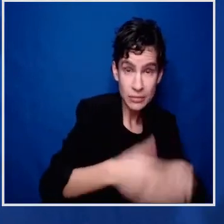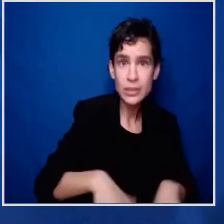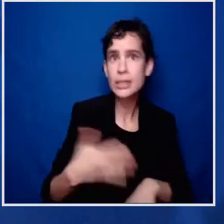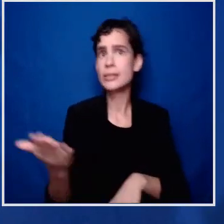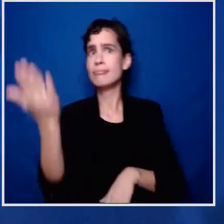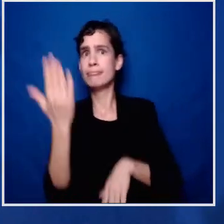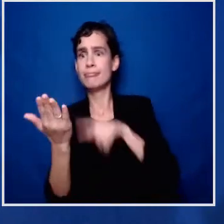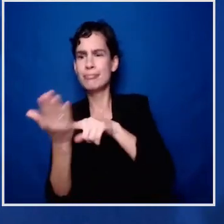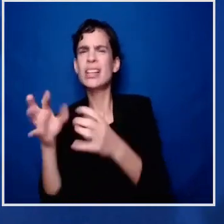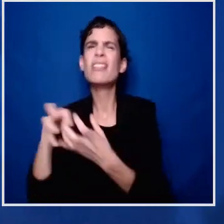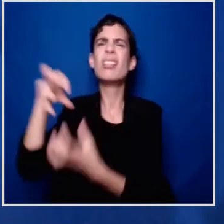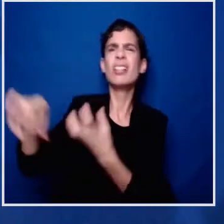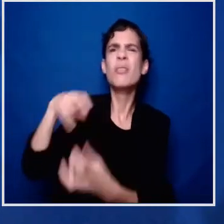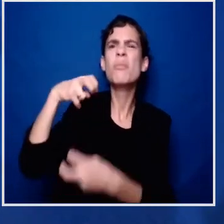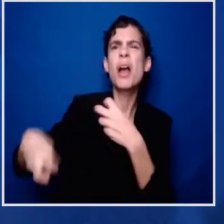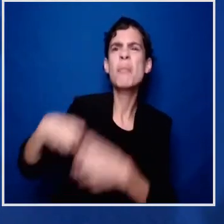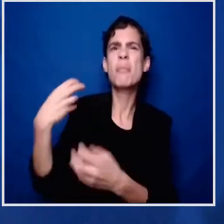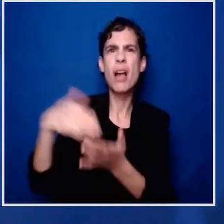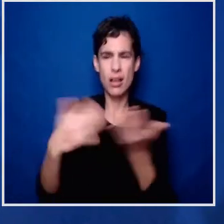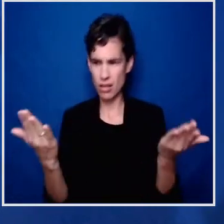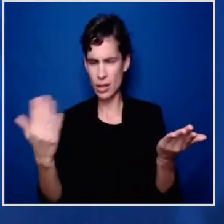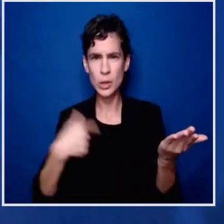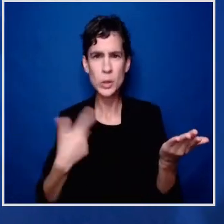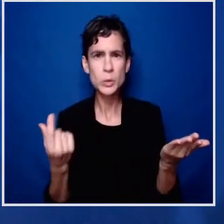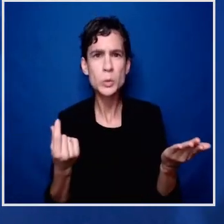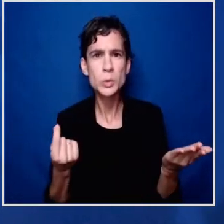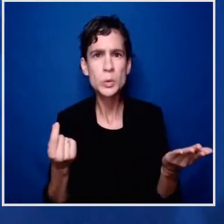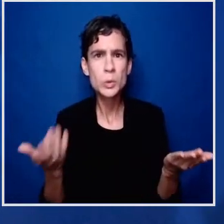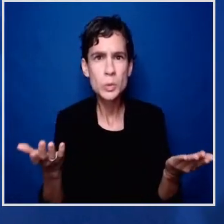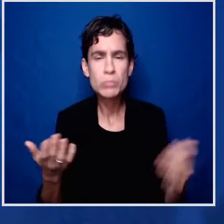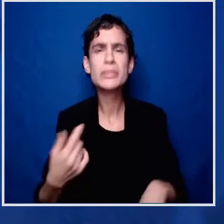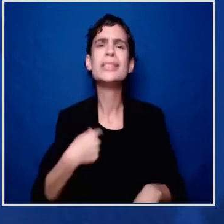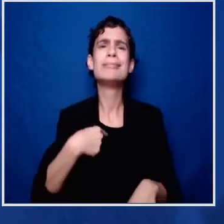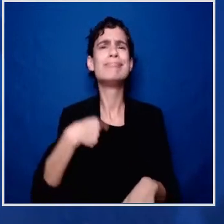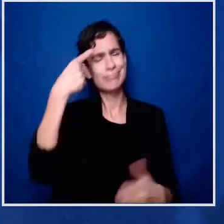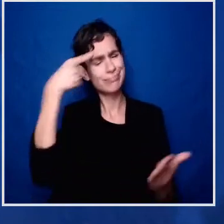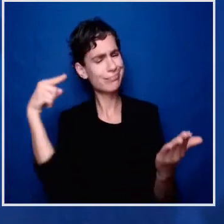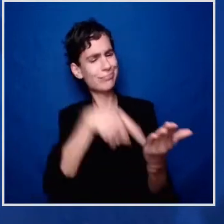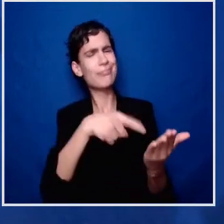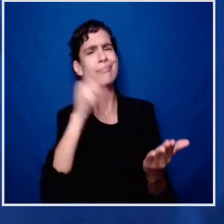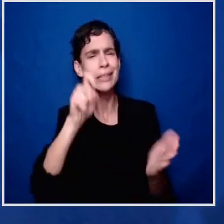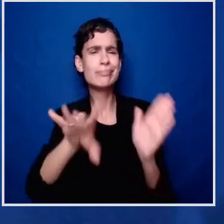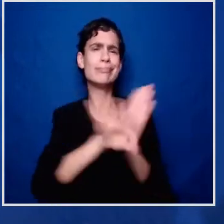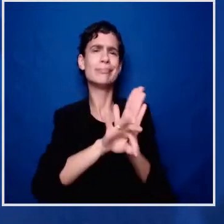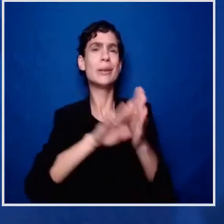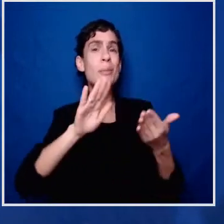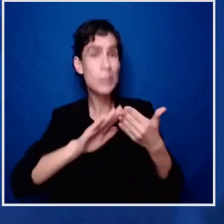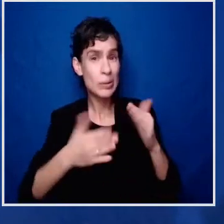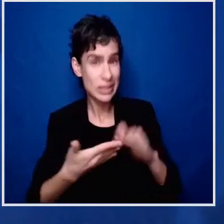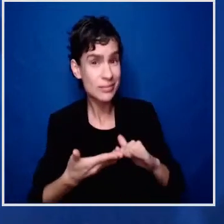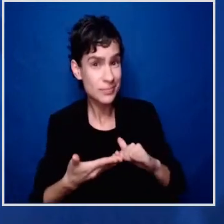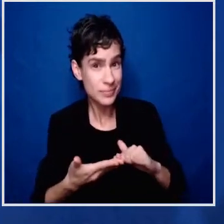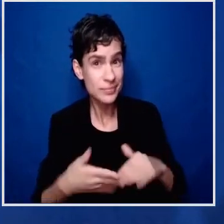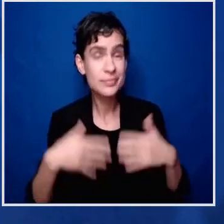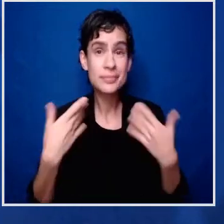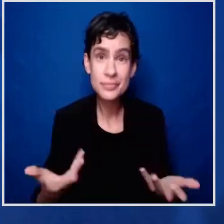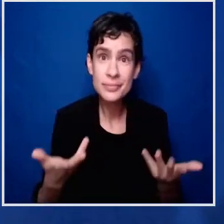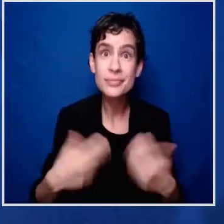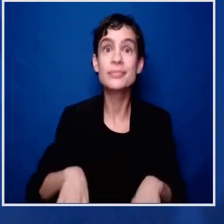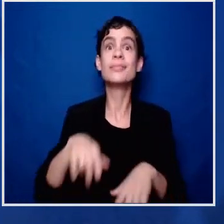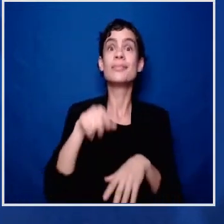OVER THIS PAST YEAR, ONE WORD